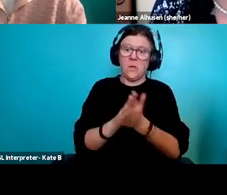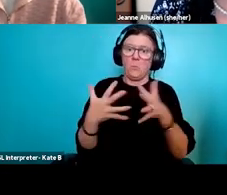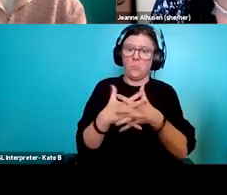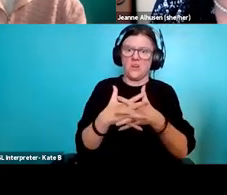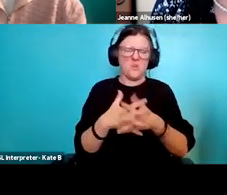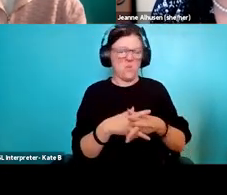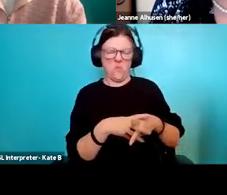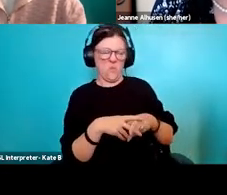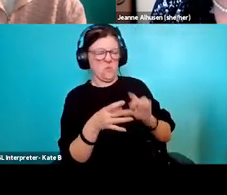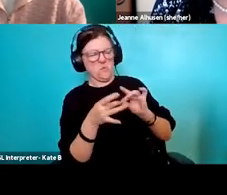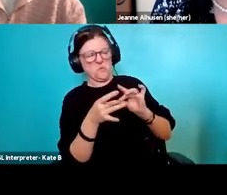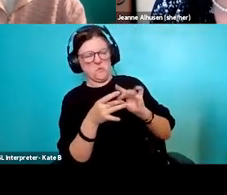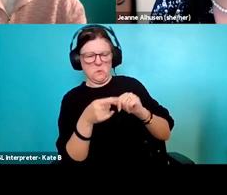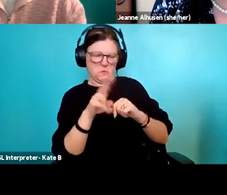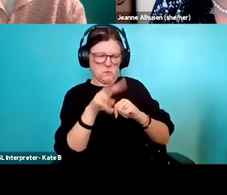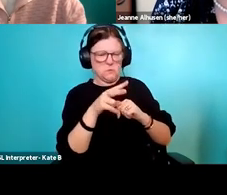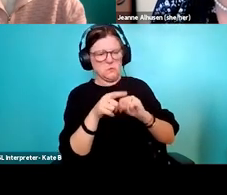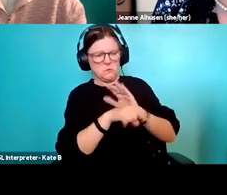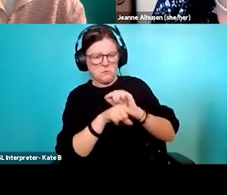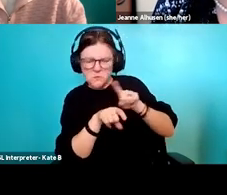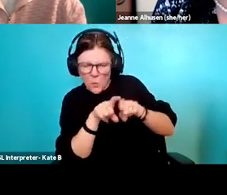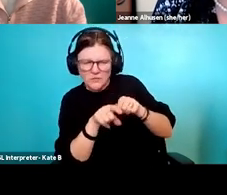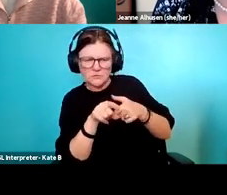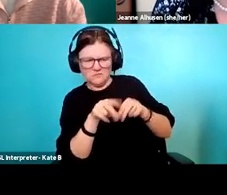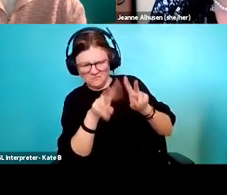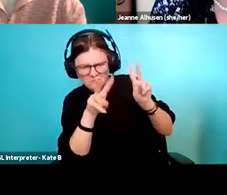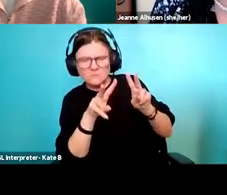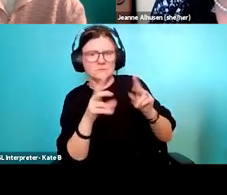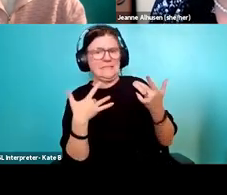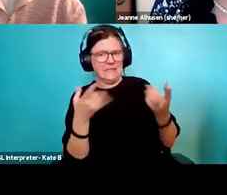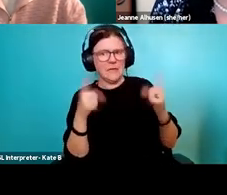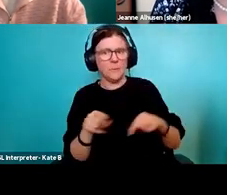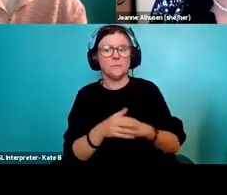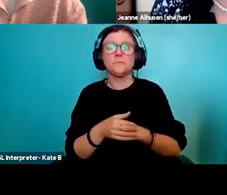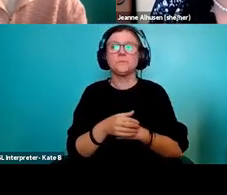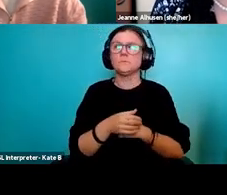countless stories of women being questioned and judged. Yesterday, I believe it was Aaron